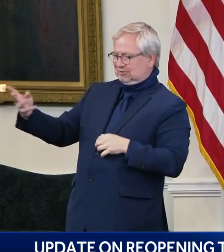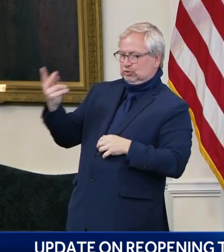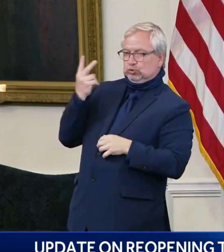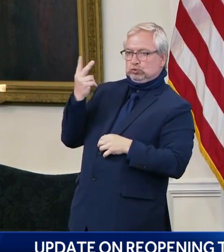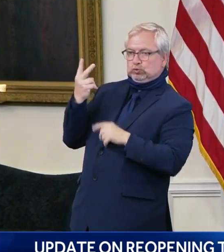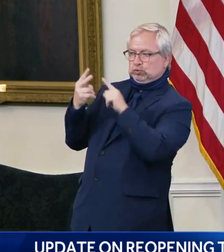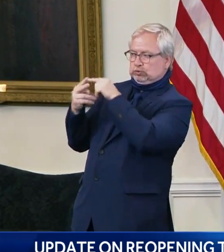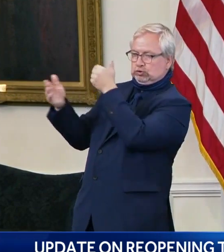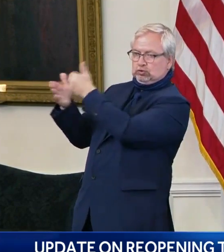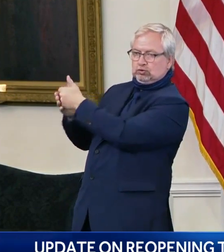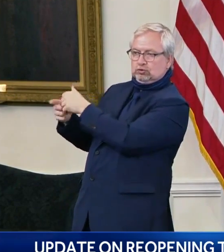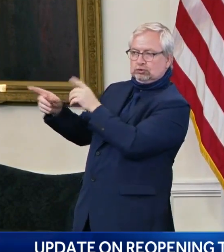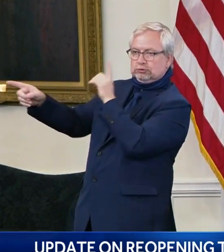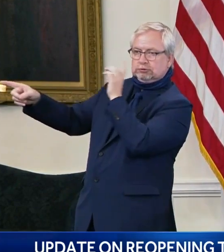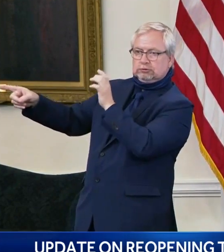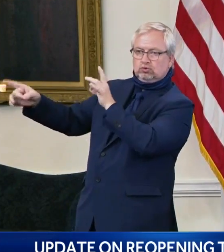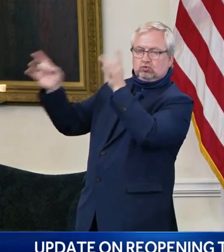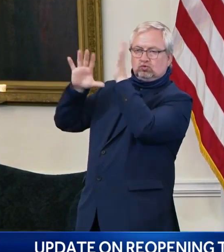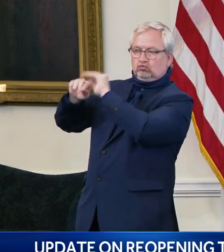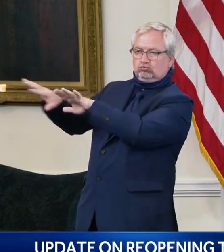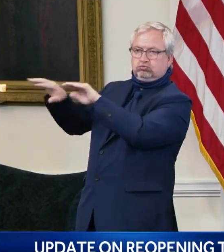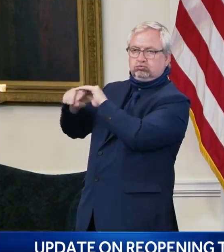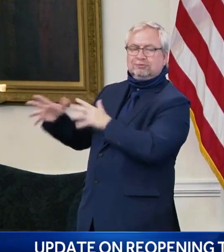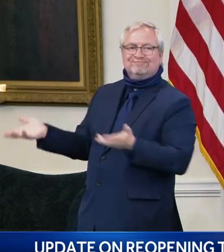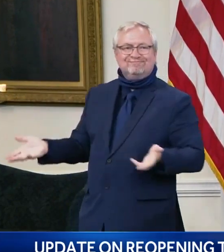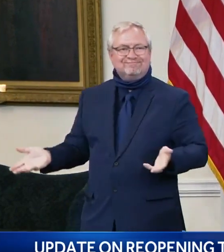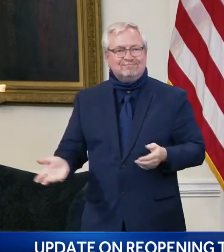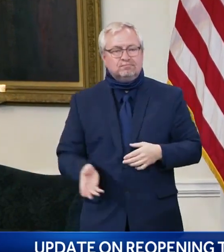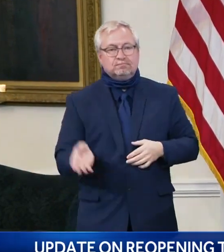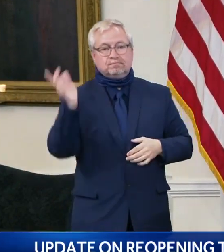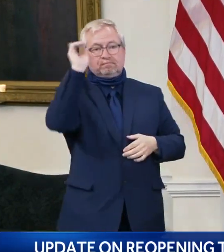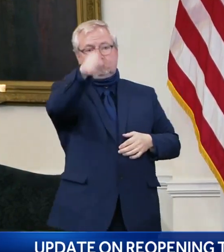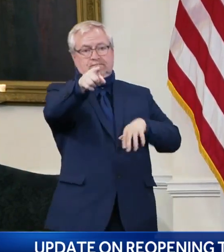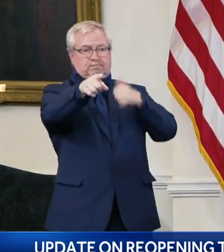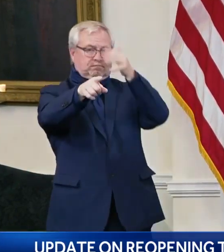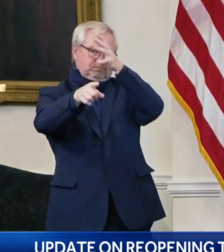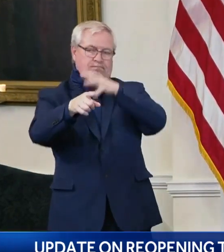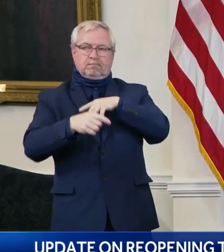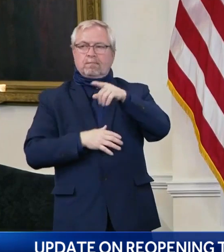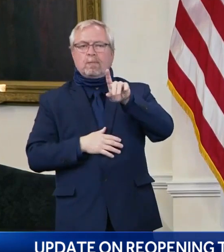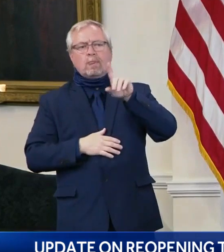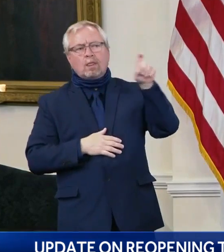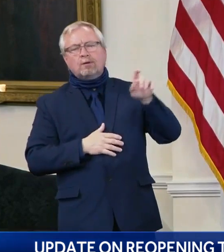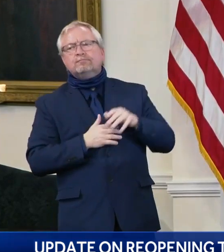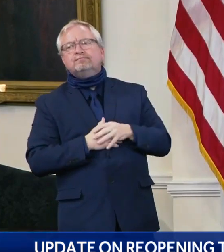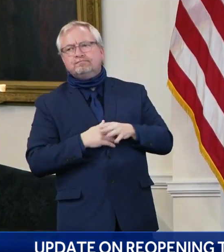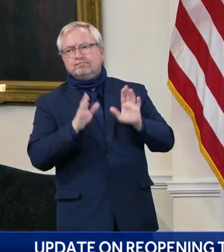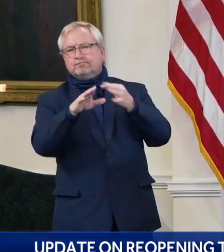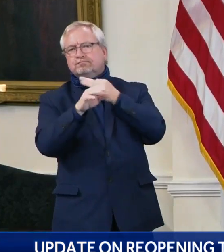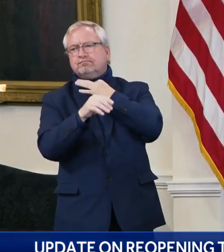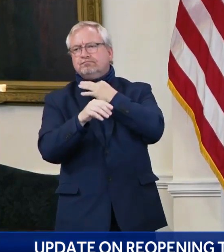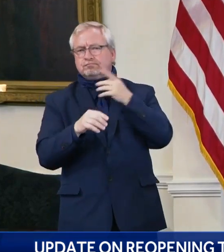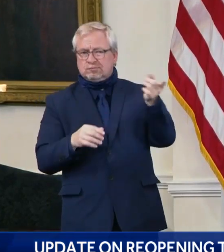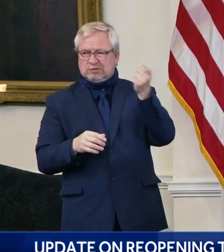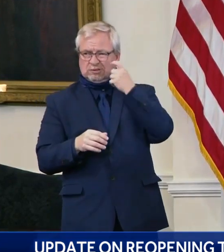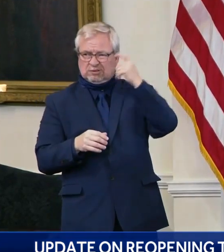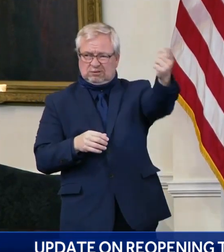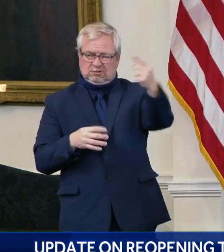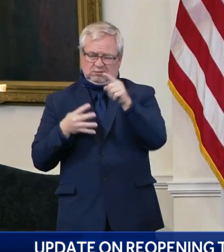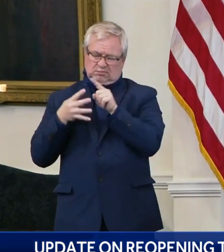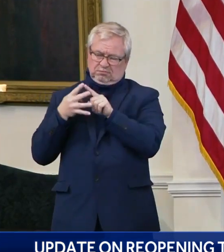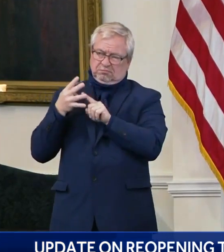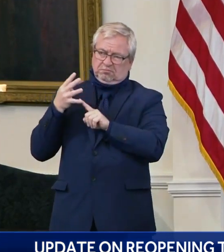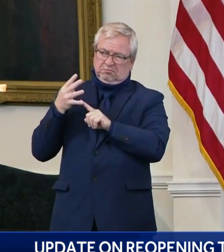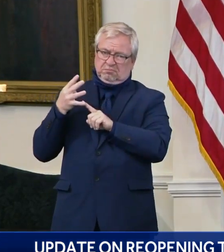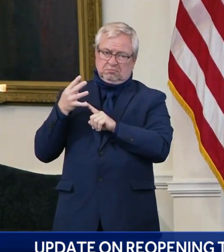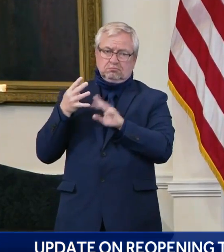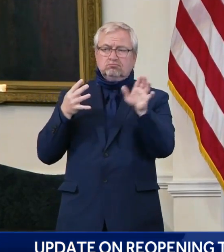WASHINGTON, PRINCE GEORGE’S AND MONTGOMERY ARE THE HOTSPOTS IN THE COUNTRY BEHIND NEW YORK.